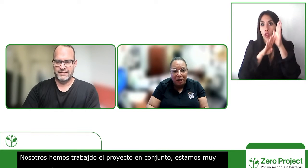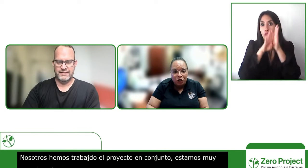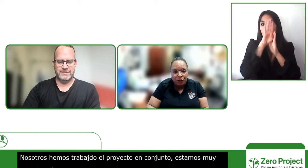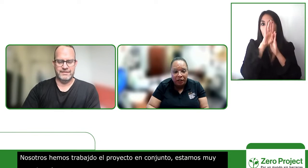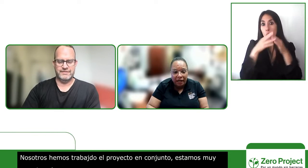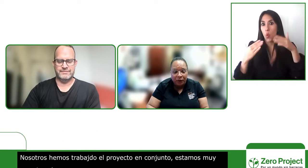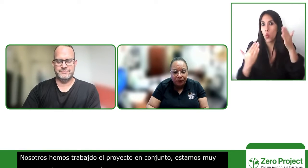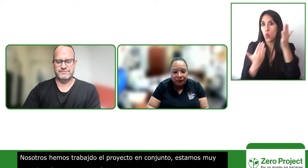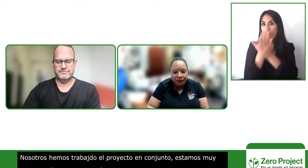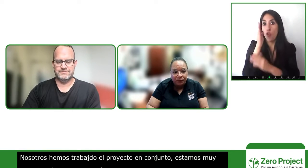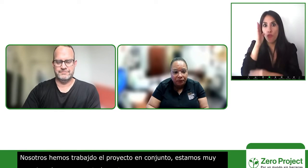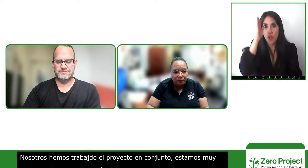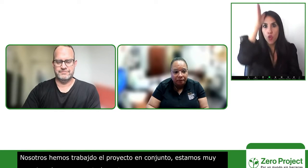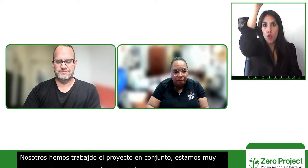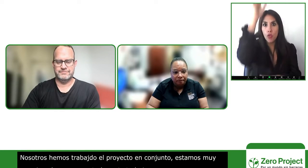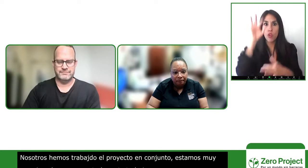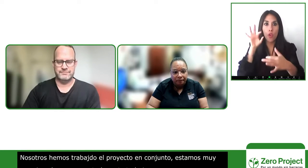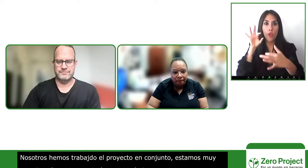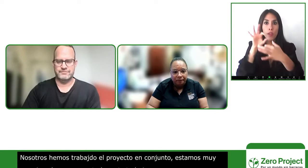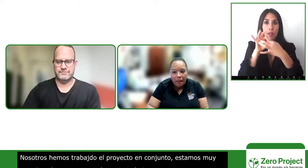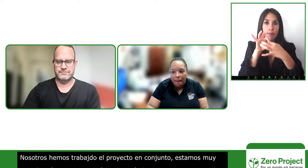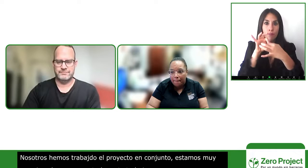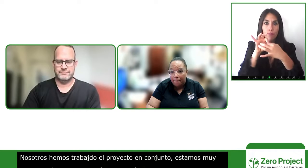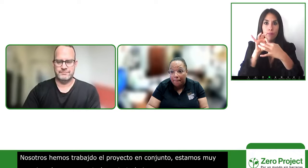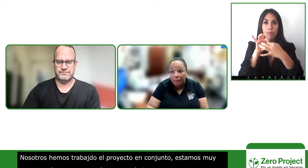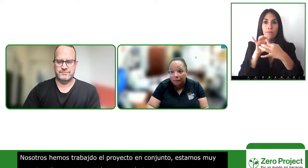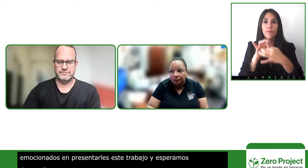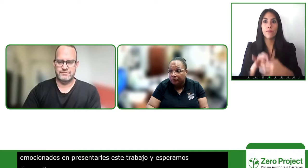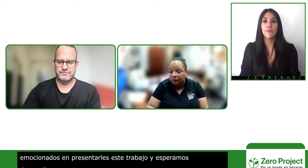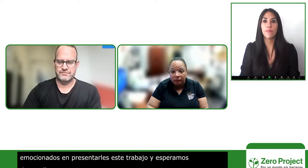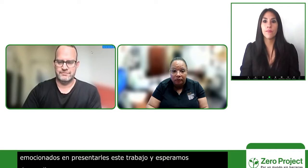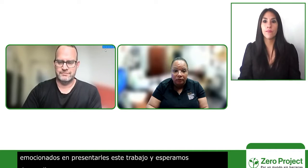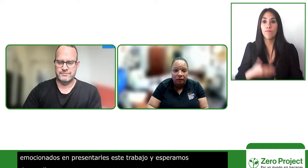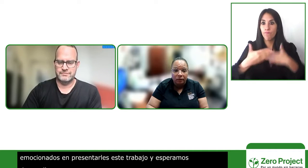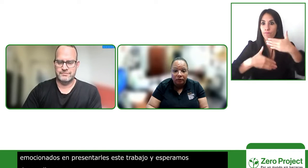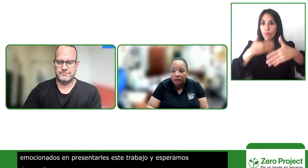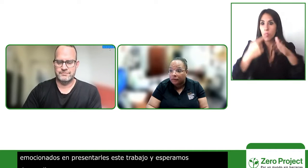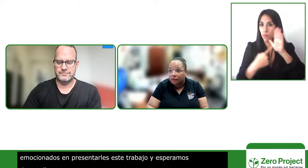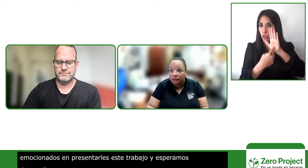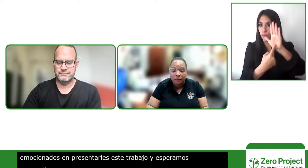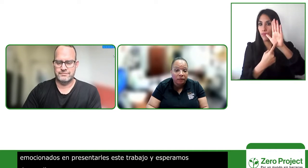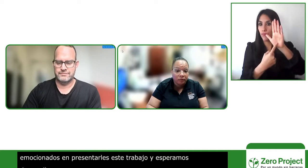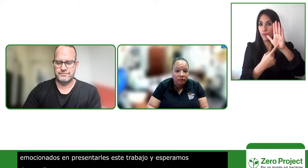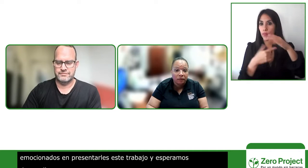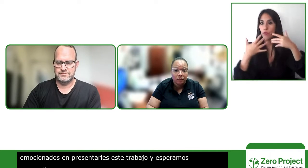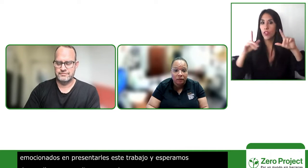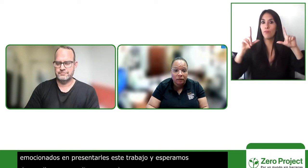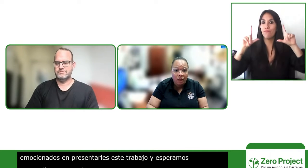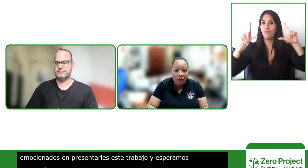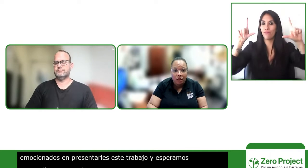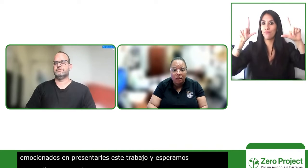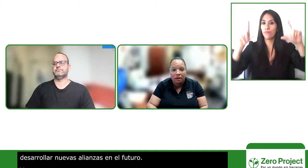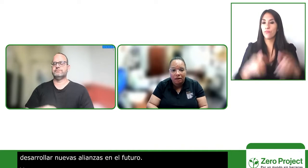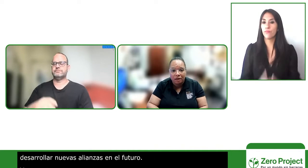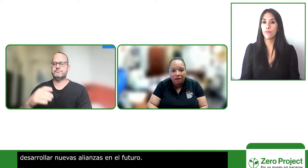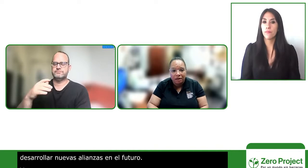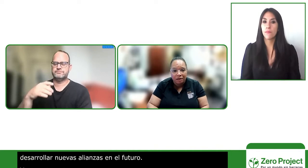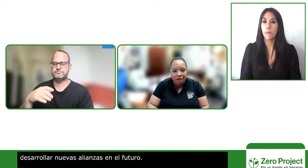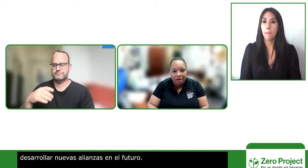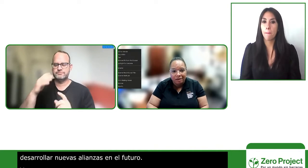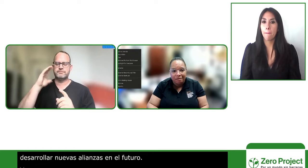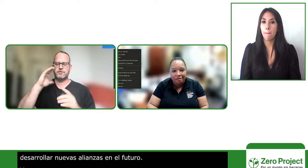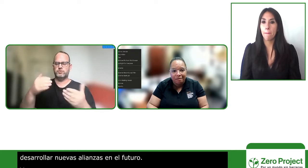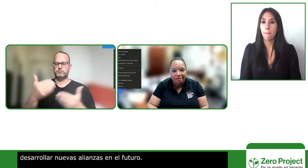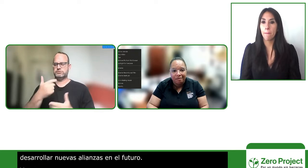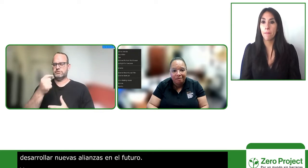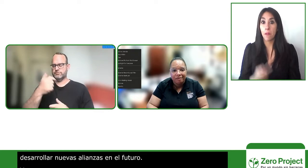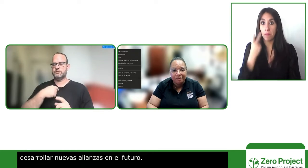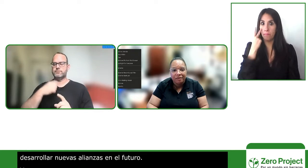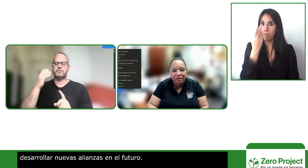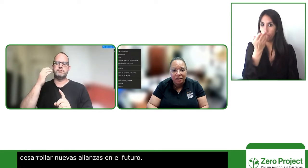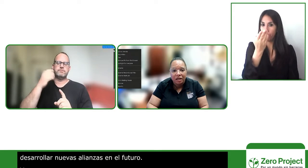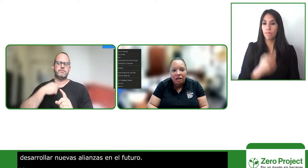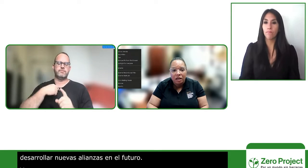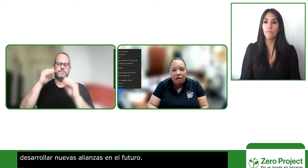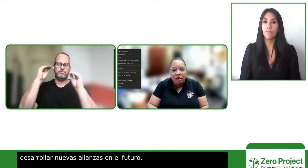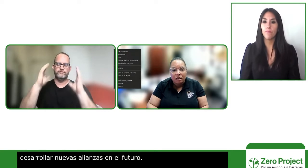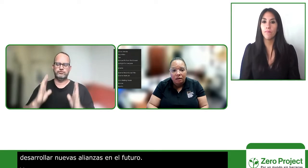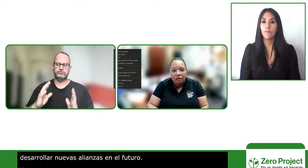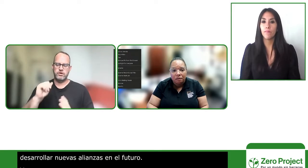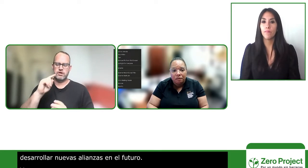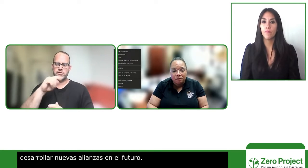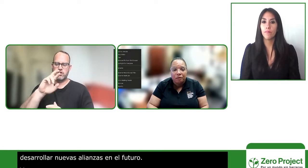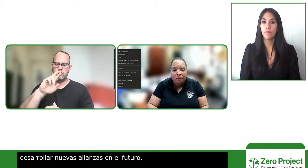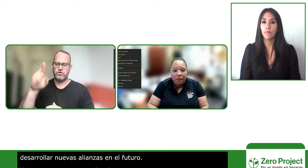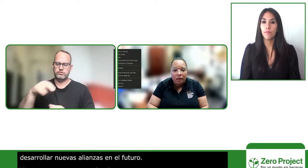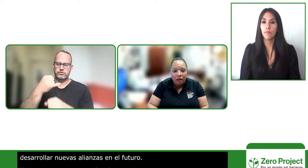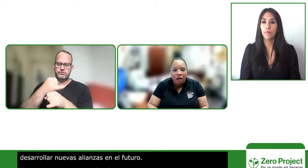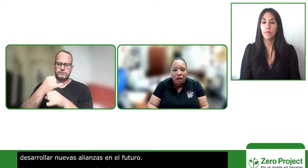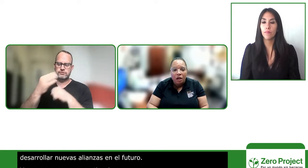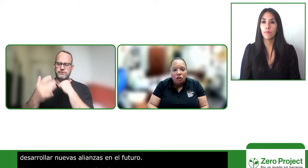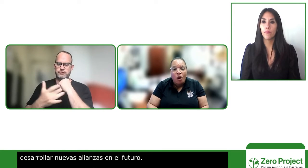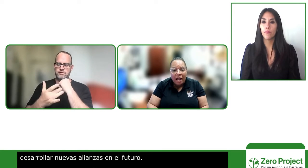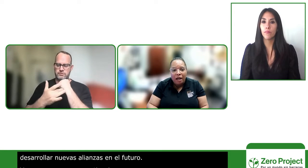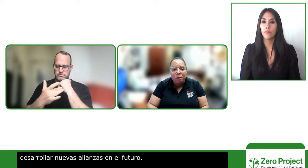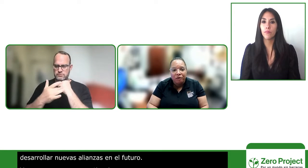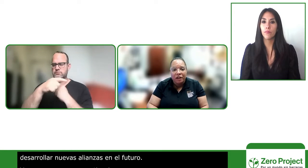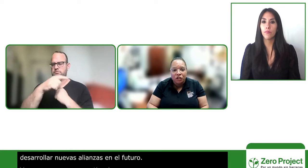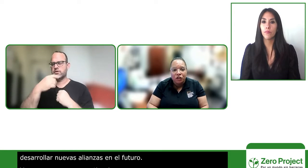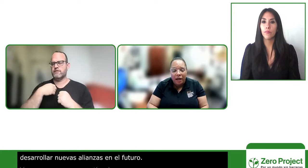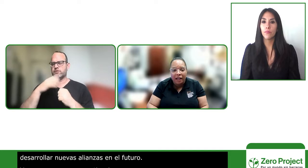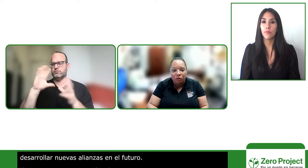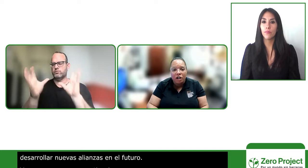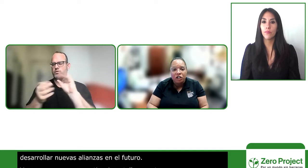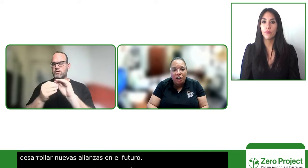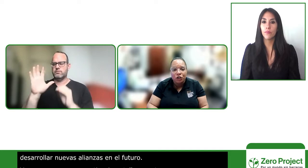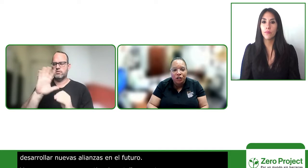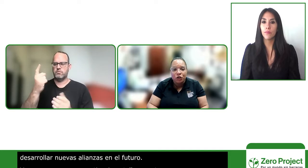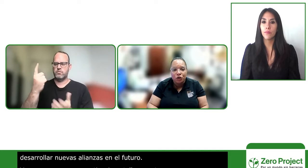screen now so i am a professor at rochester institute